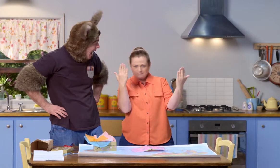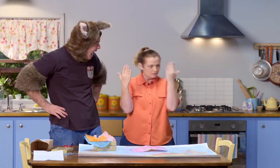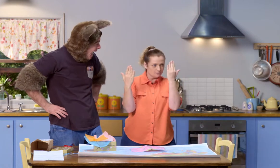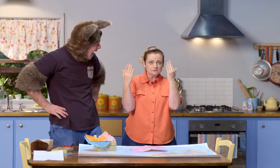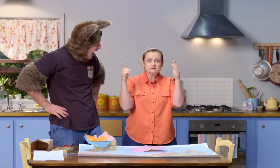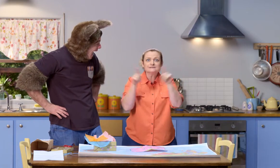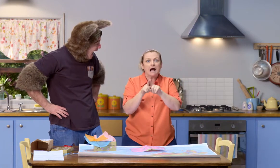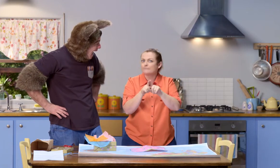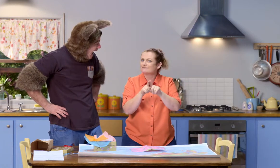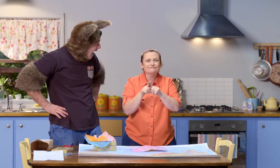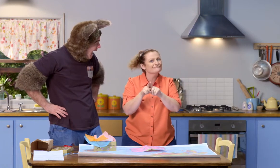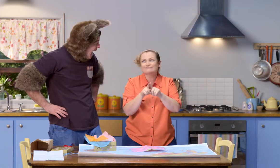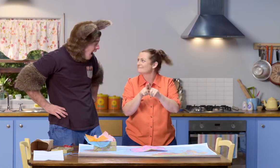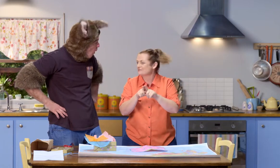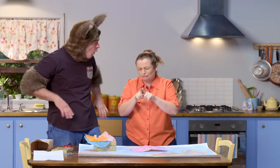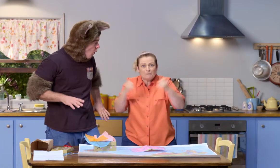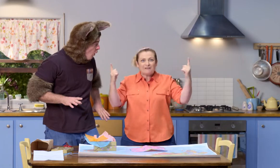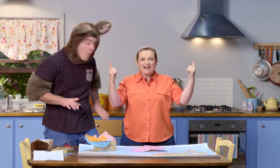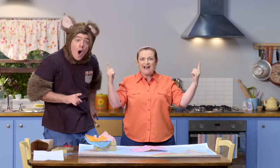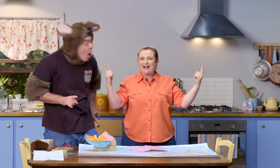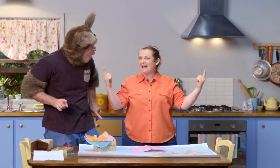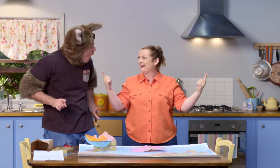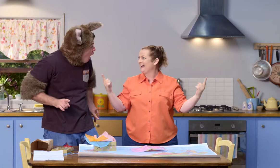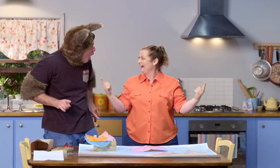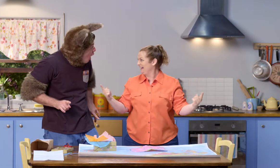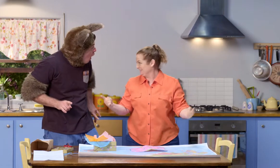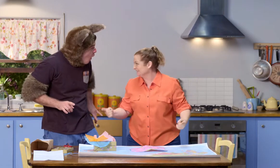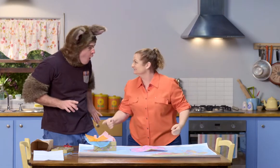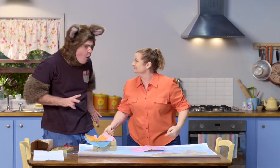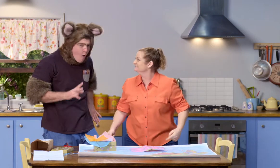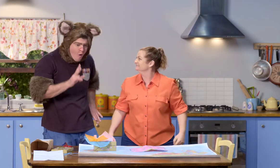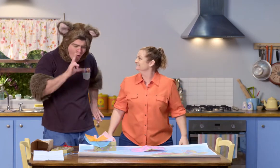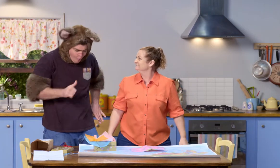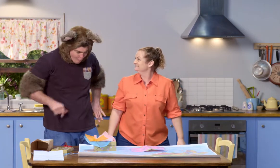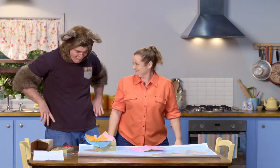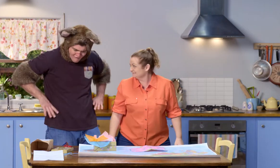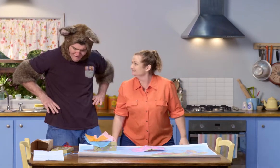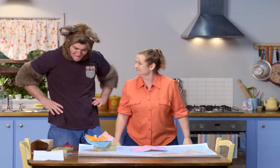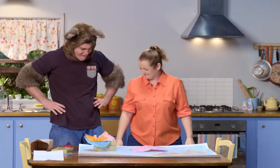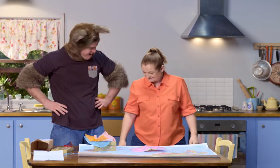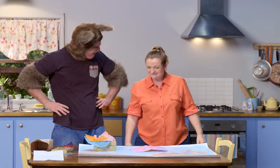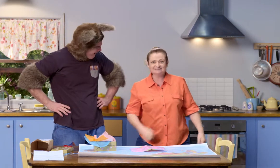and each time they do that, the picture is different. Oh, wow!